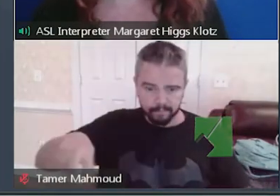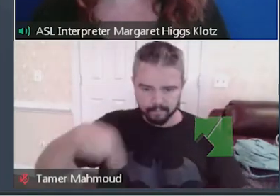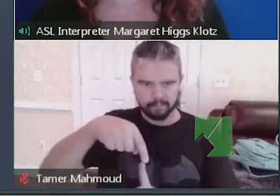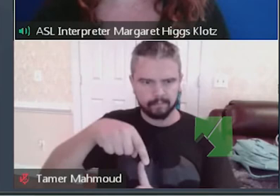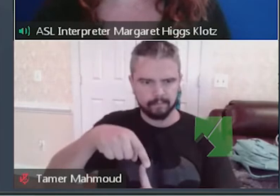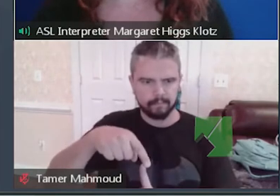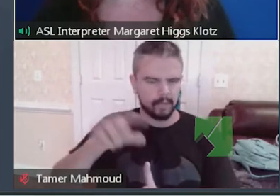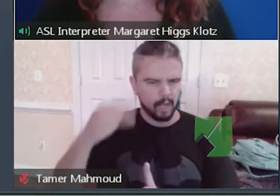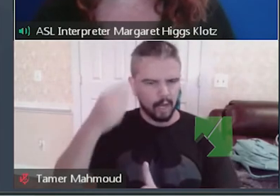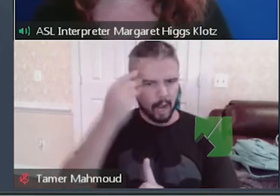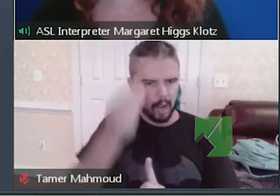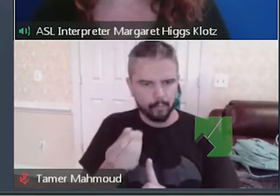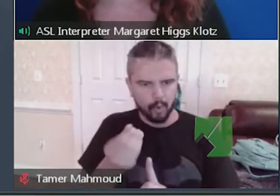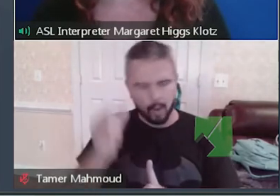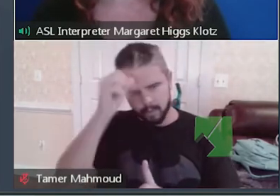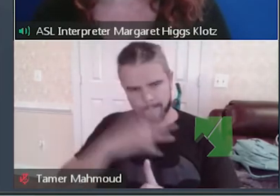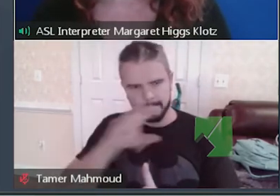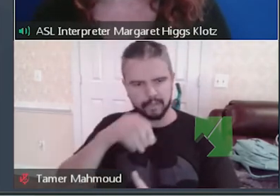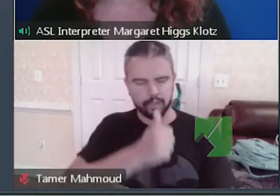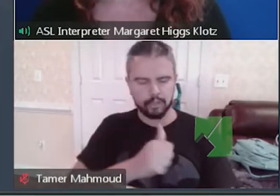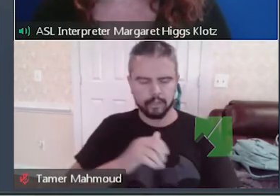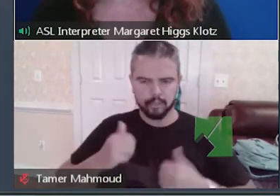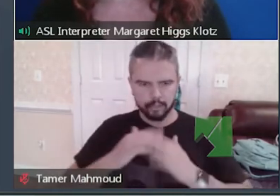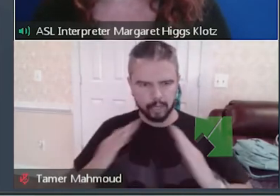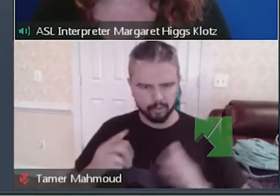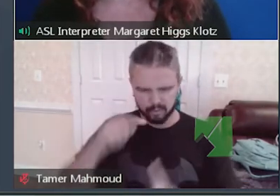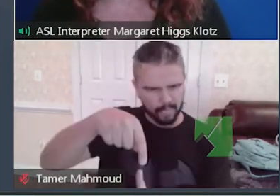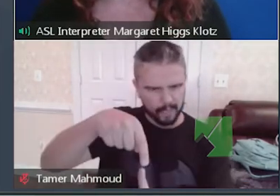of a residential area and there are houses right there.